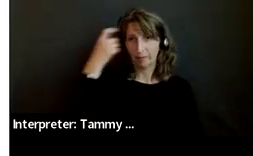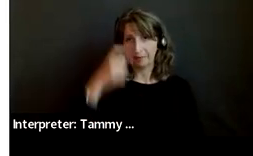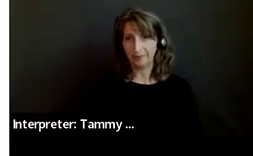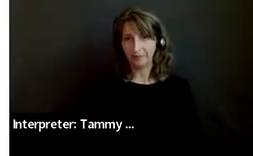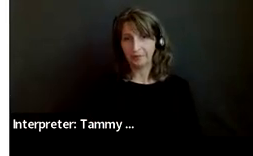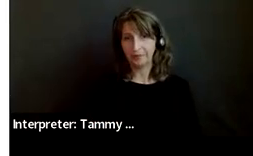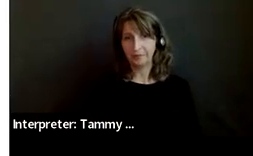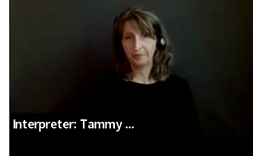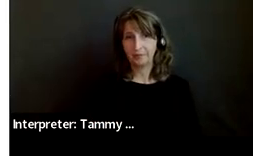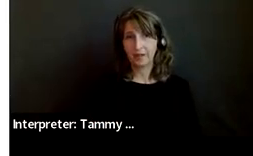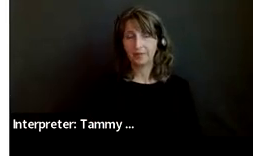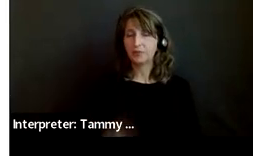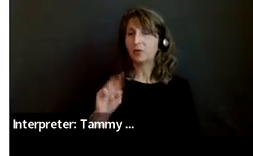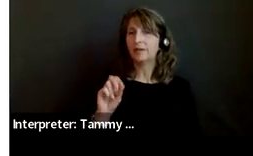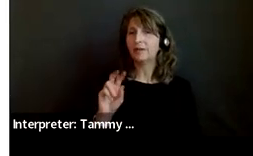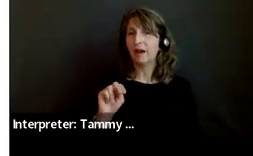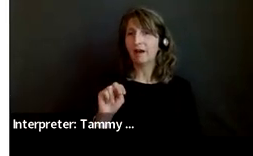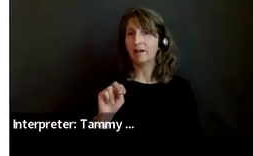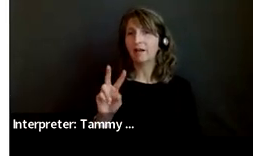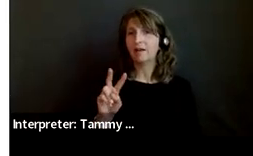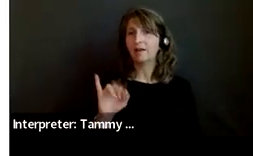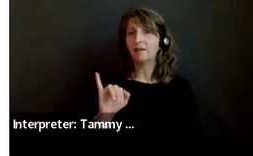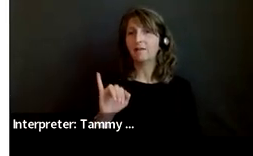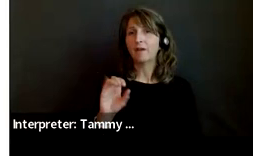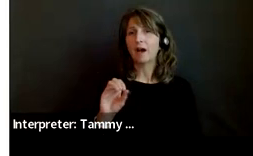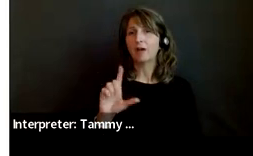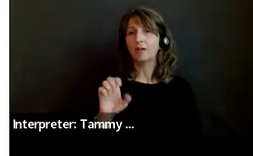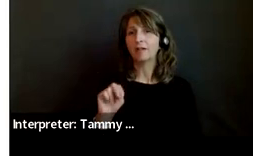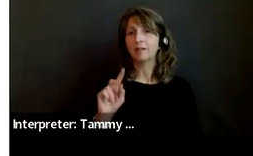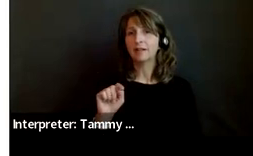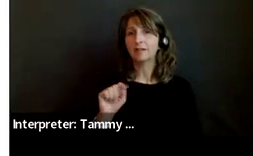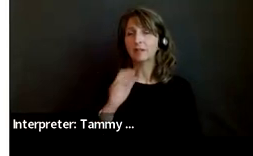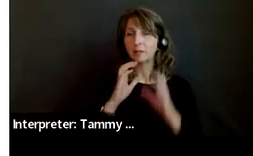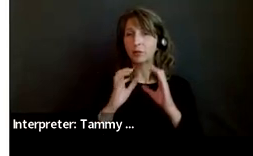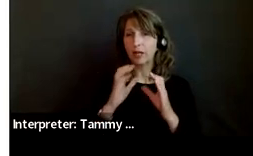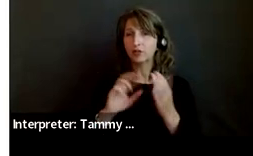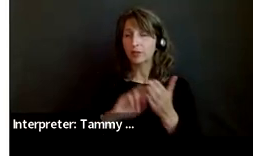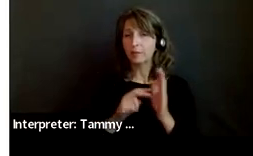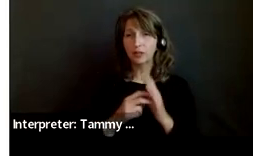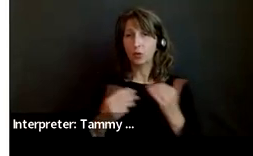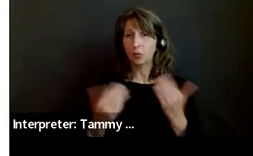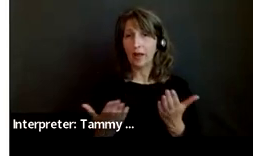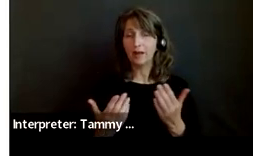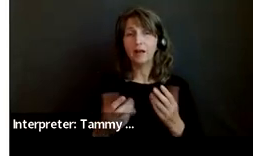So nonviolent communication. This is a form of responding where we are observing without evaluating.